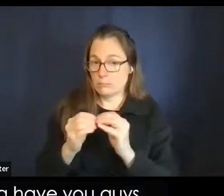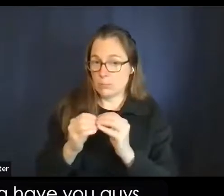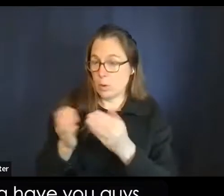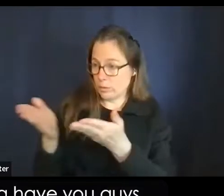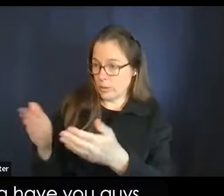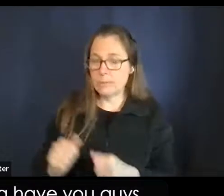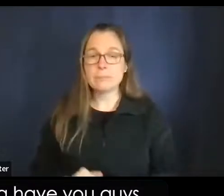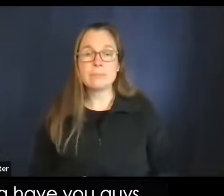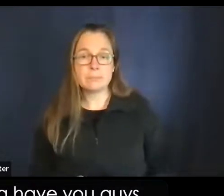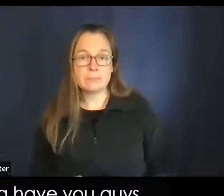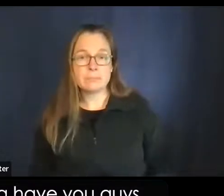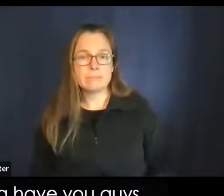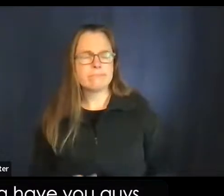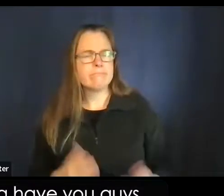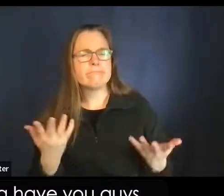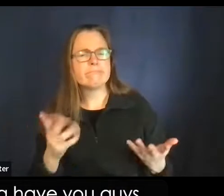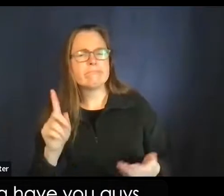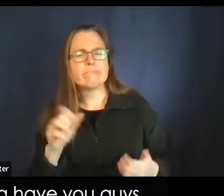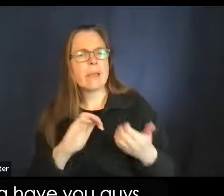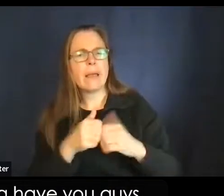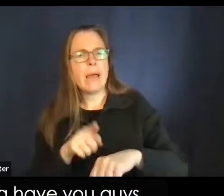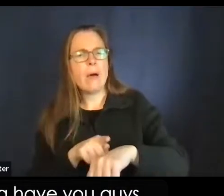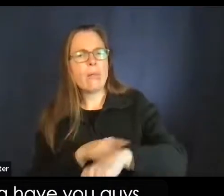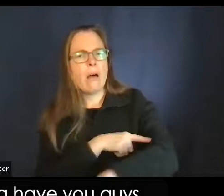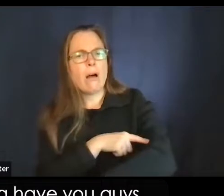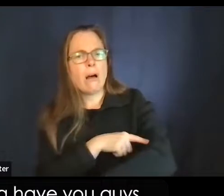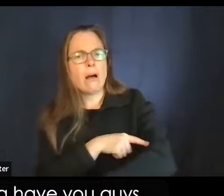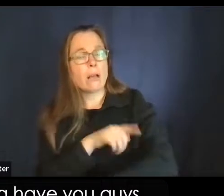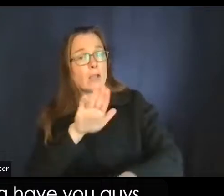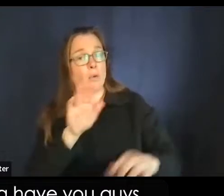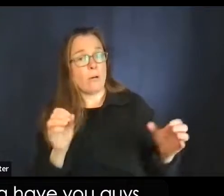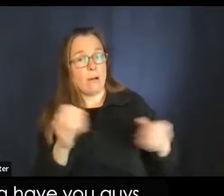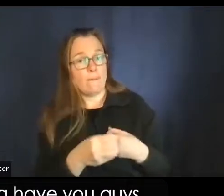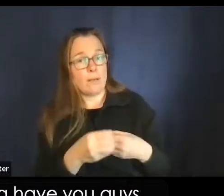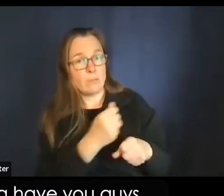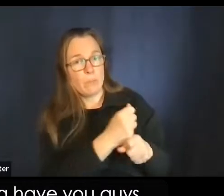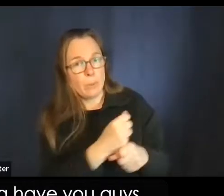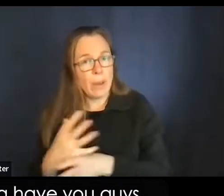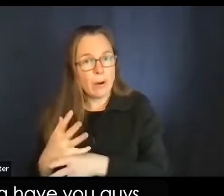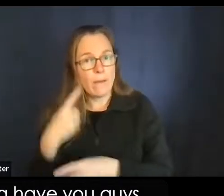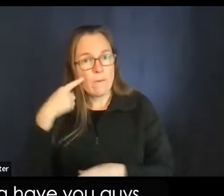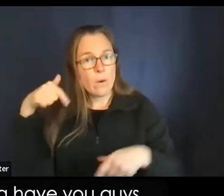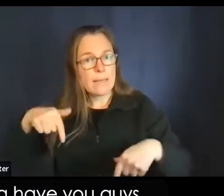[Off camera] How how long have you guys, especially in your office, been preparing for the possibility of this passing?